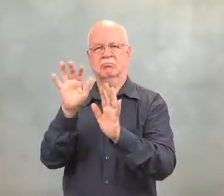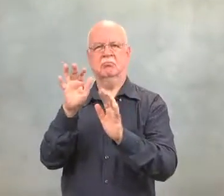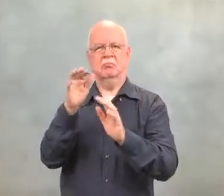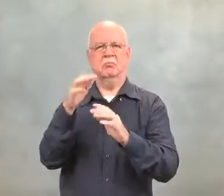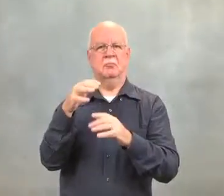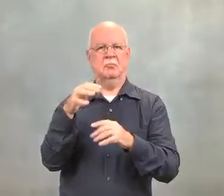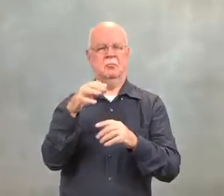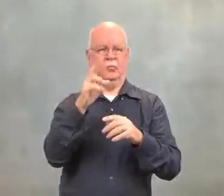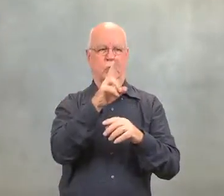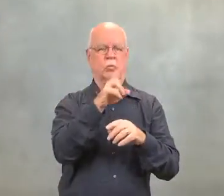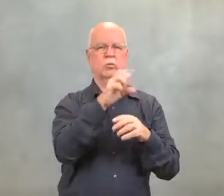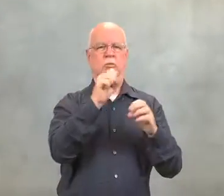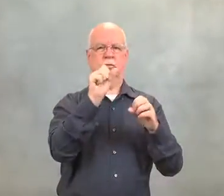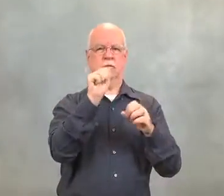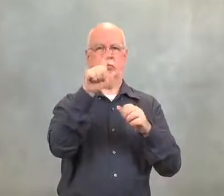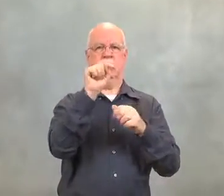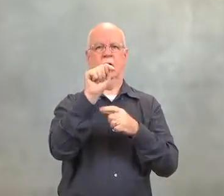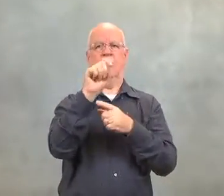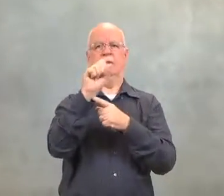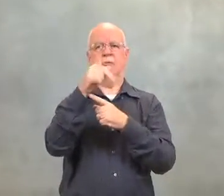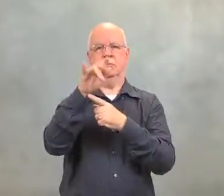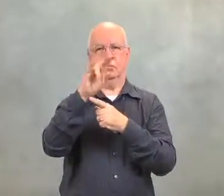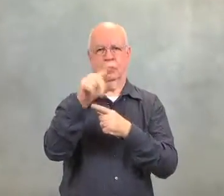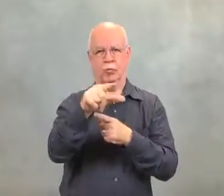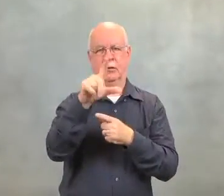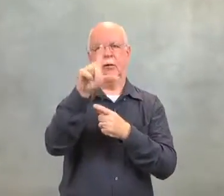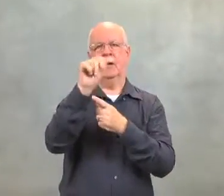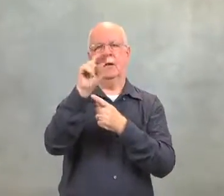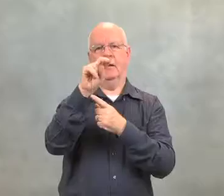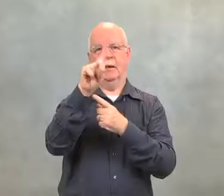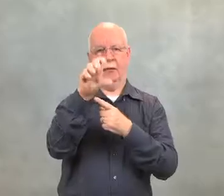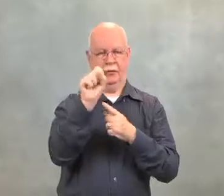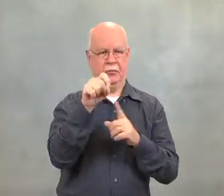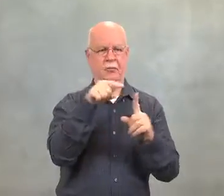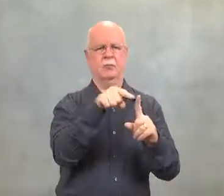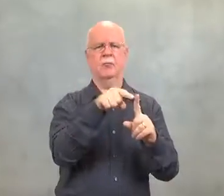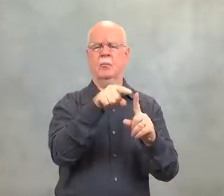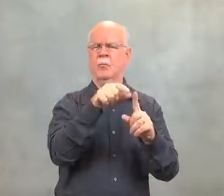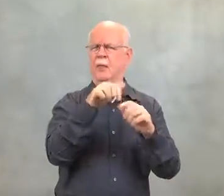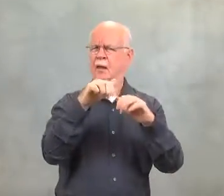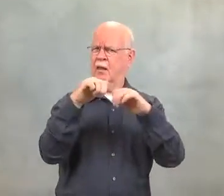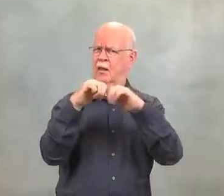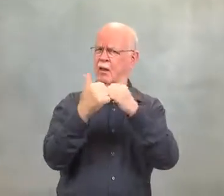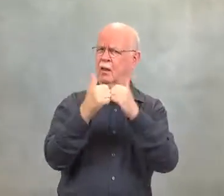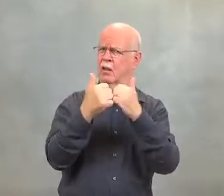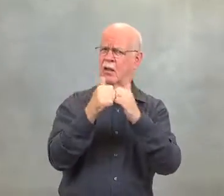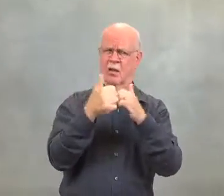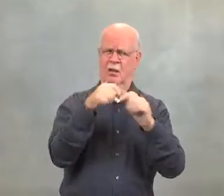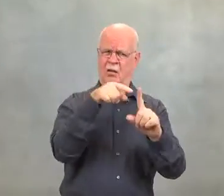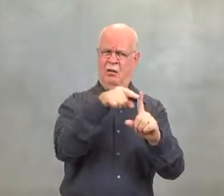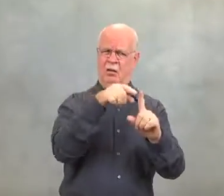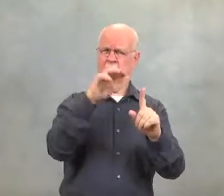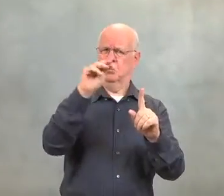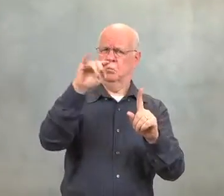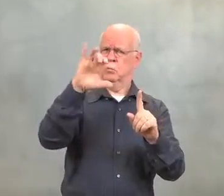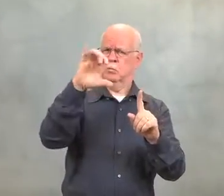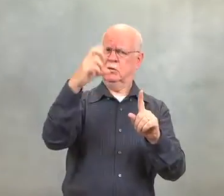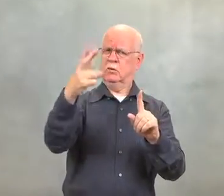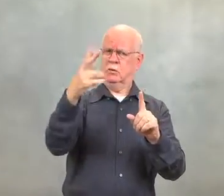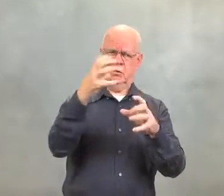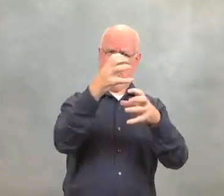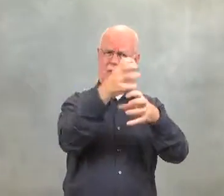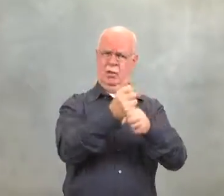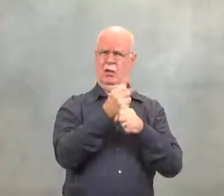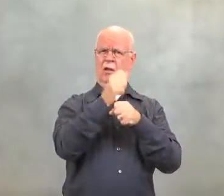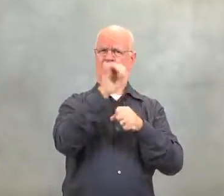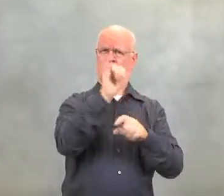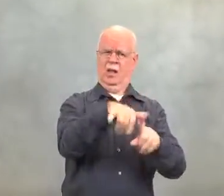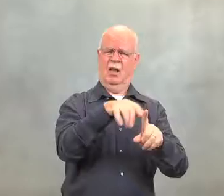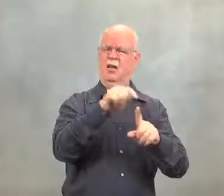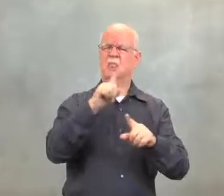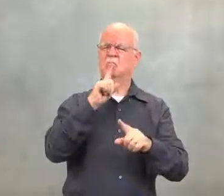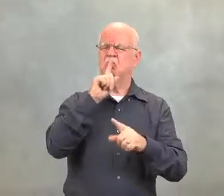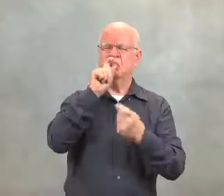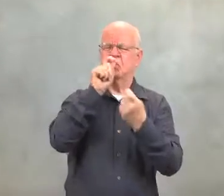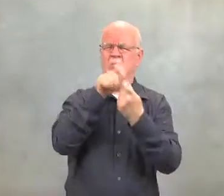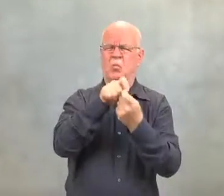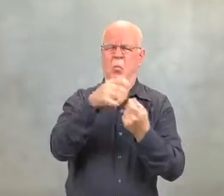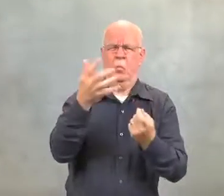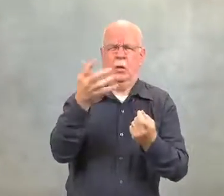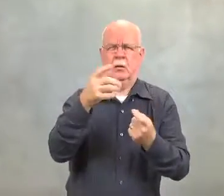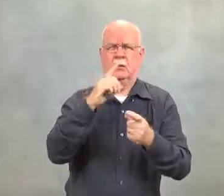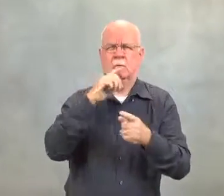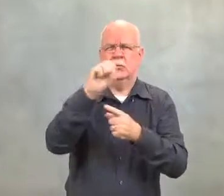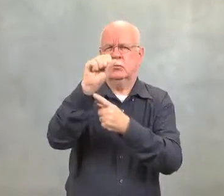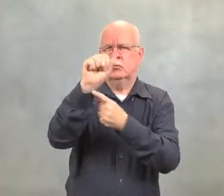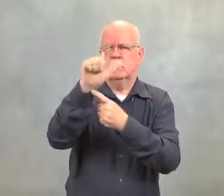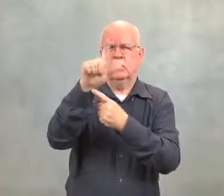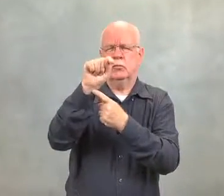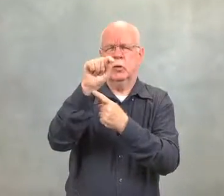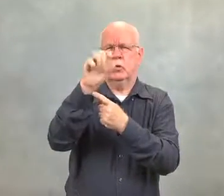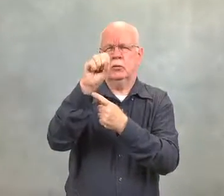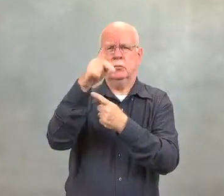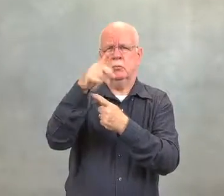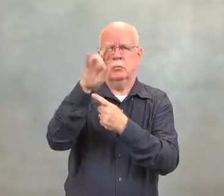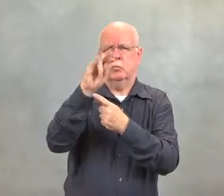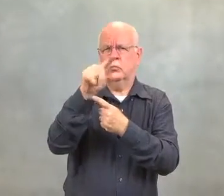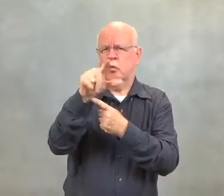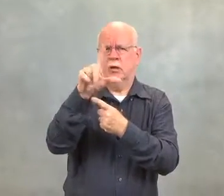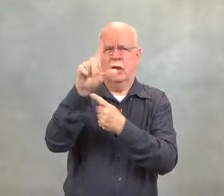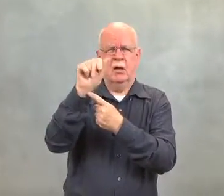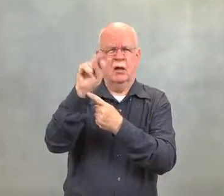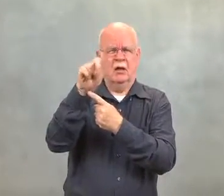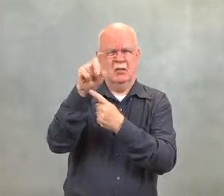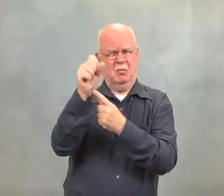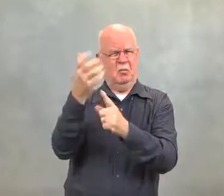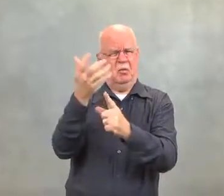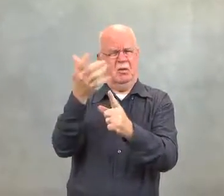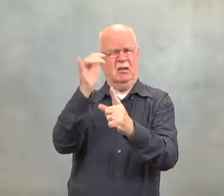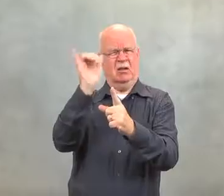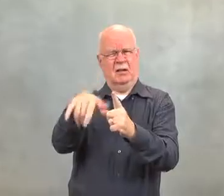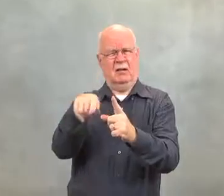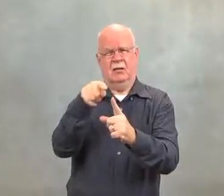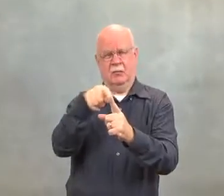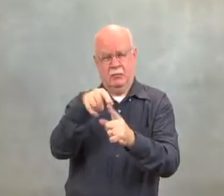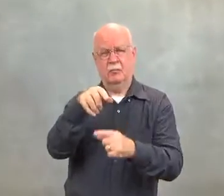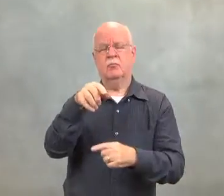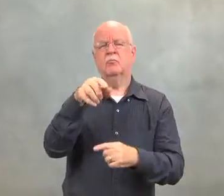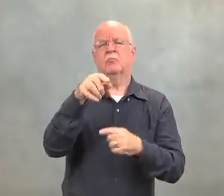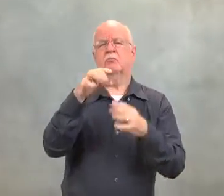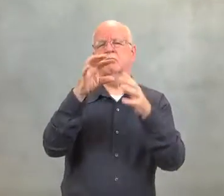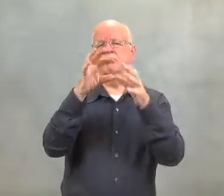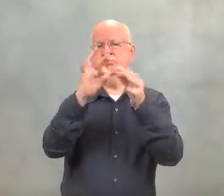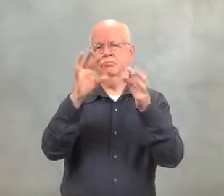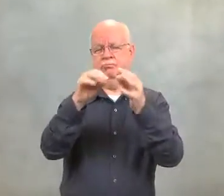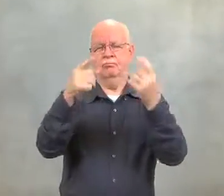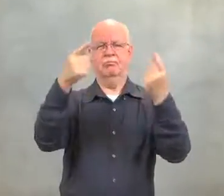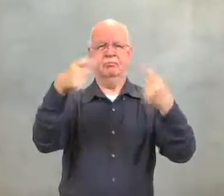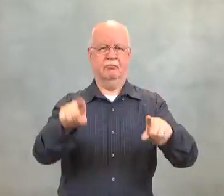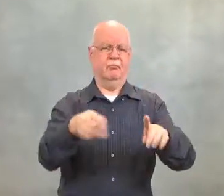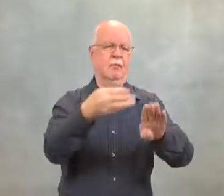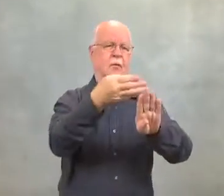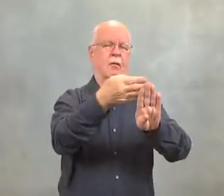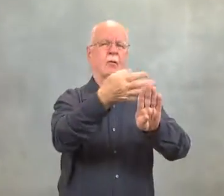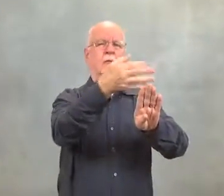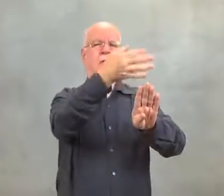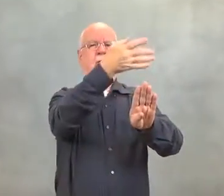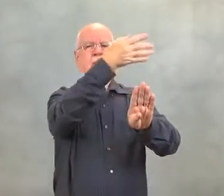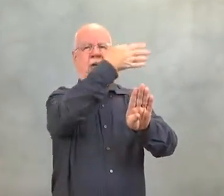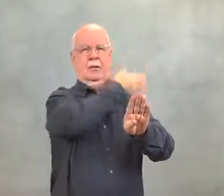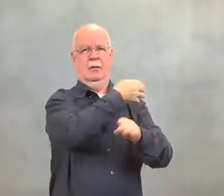How did Michigan acquire these salt spring lands? What were they?